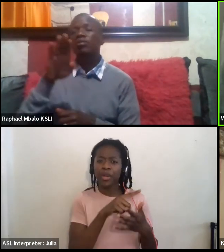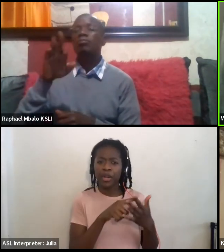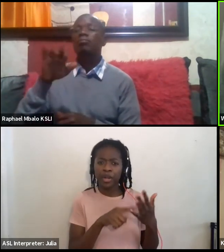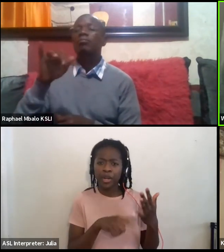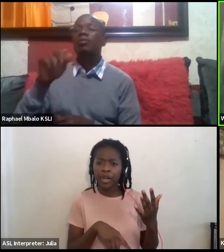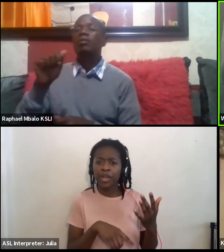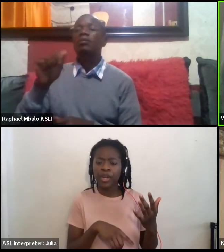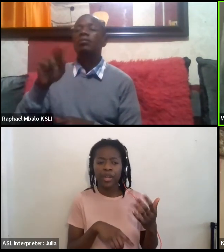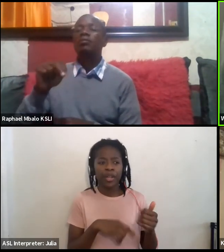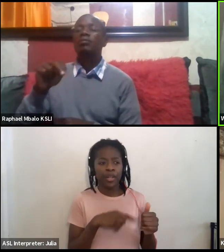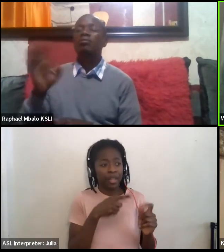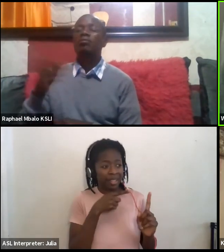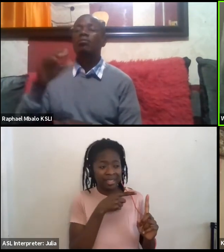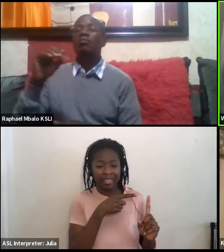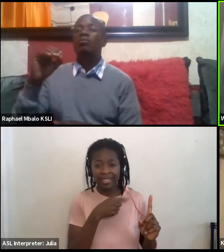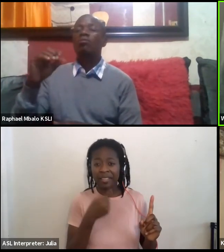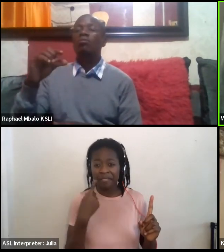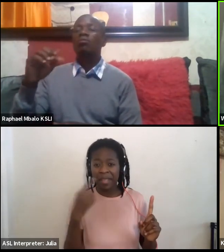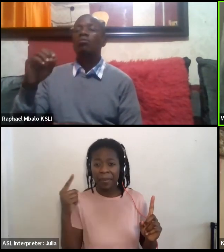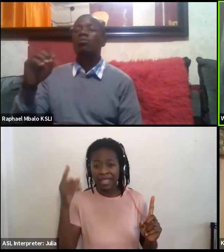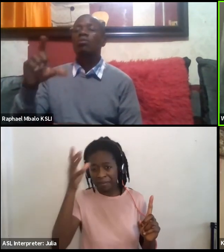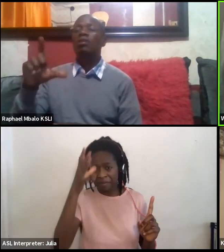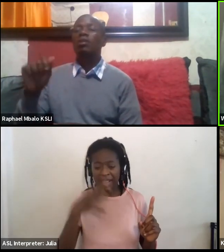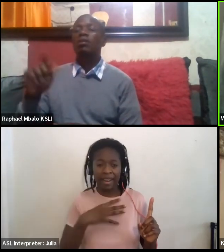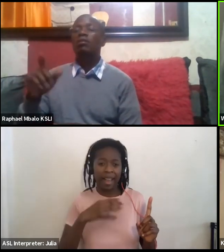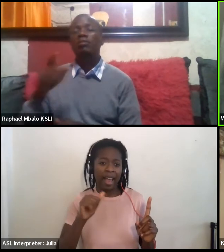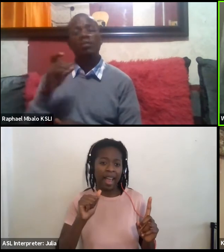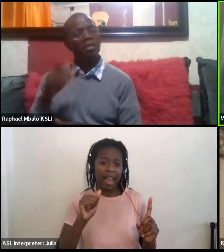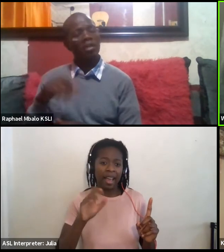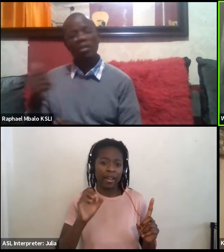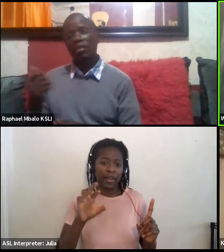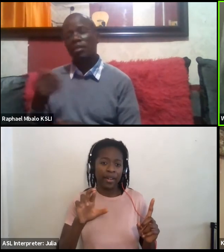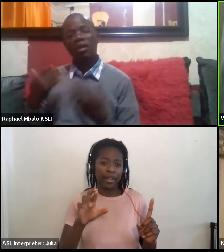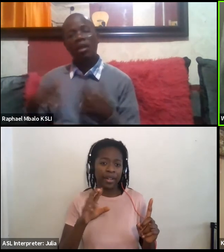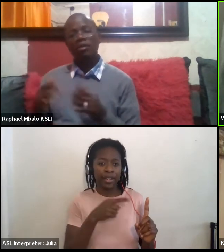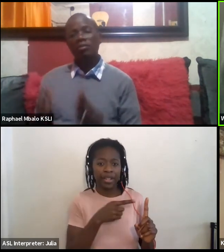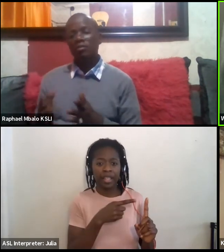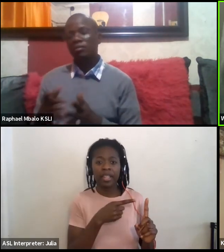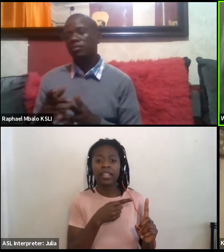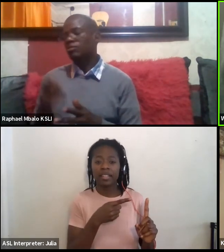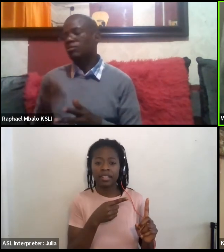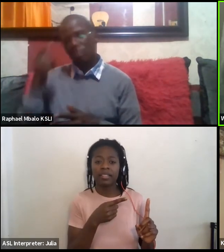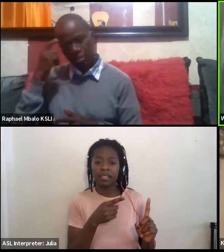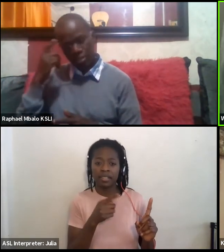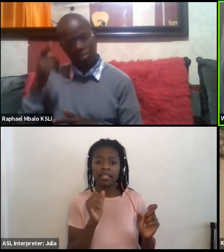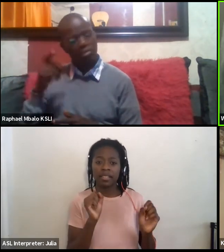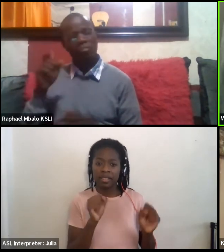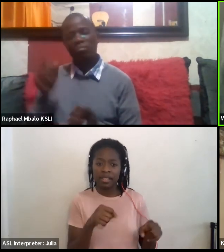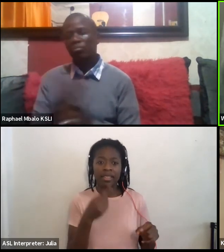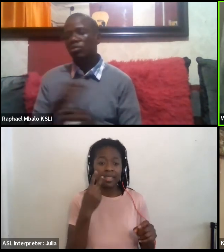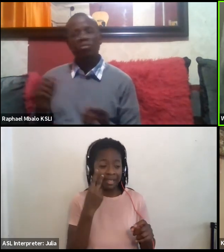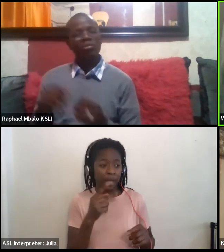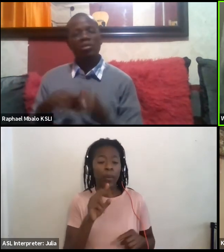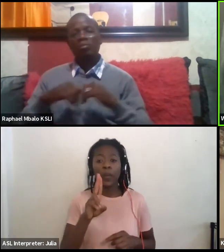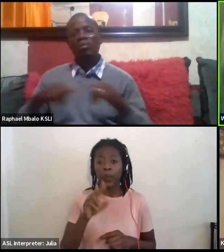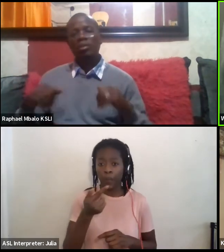you cannot separate him from the character. You can definitely see this is Ogola this is the character,